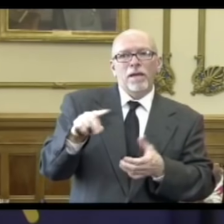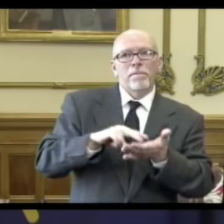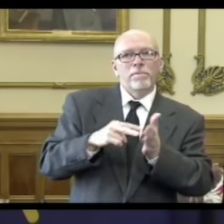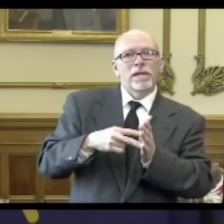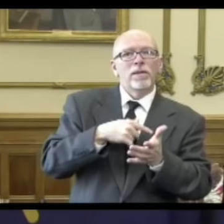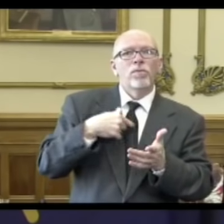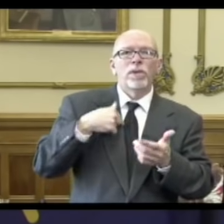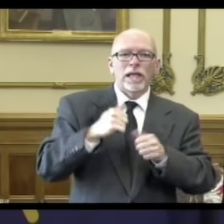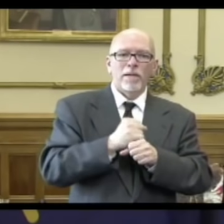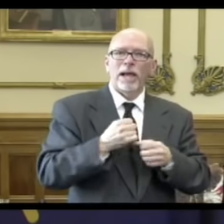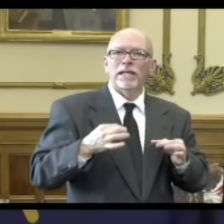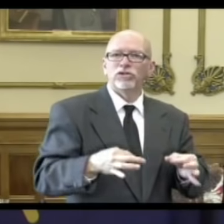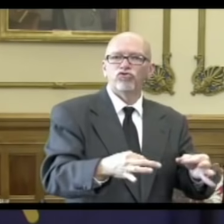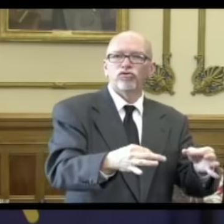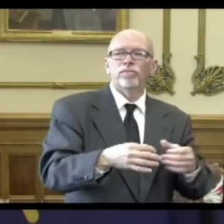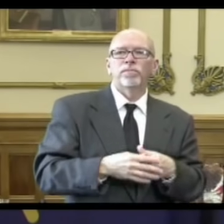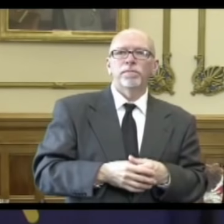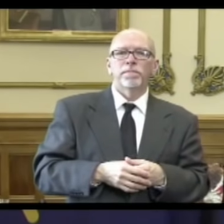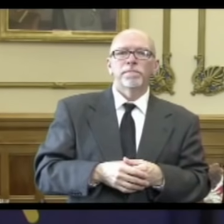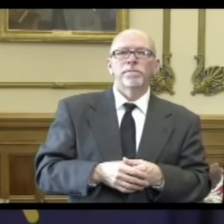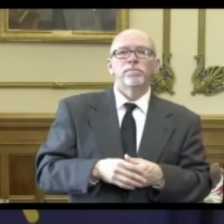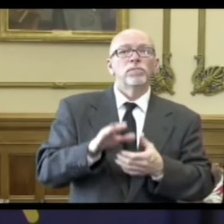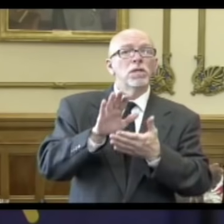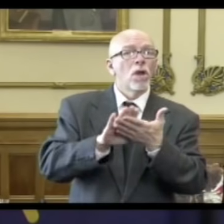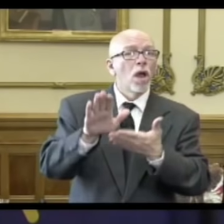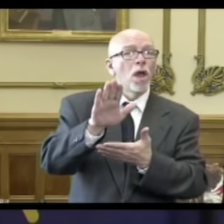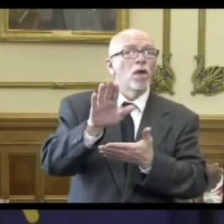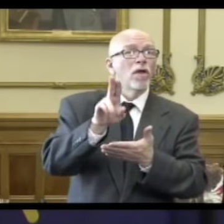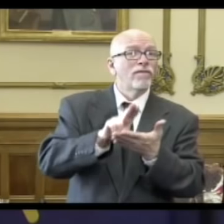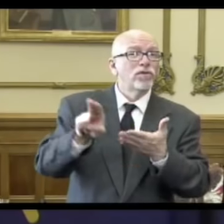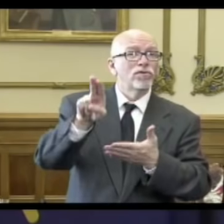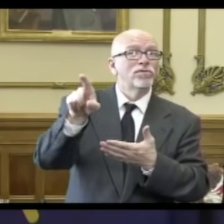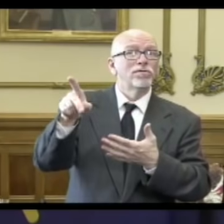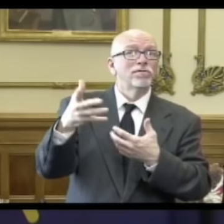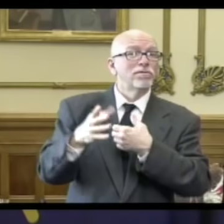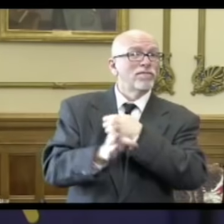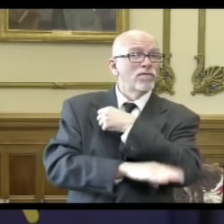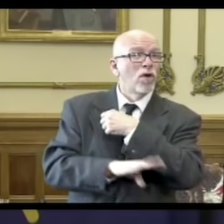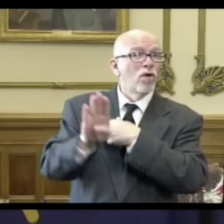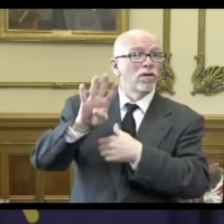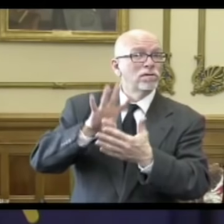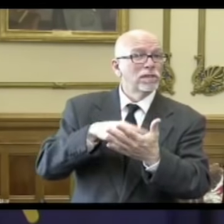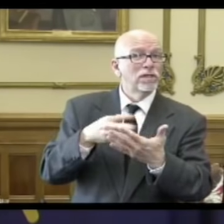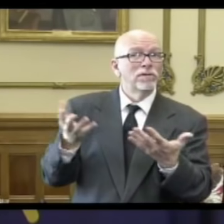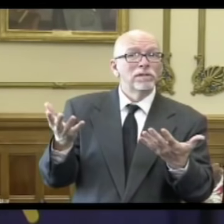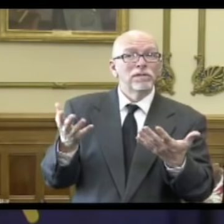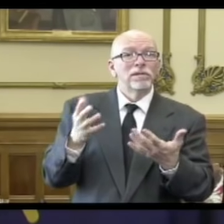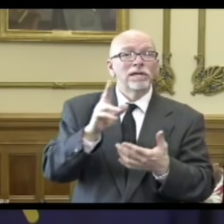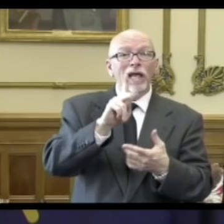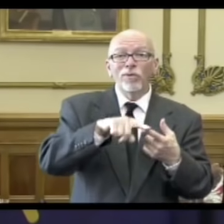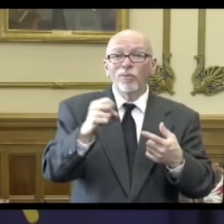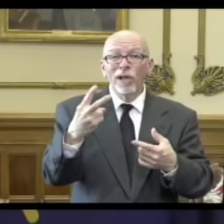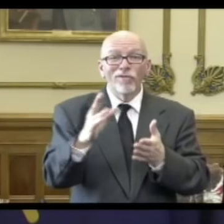DATE AND AS JOE SAID THAT 30 EMERGENCY ORDER. THAT ALLOWS